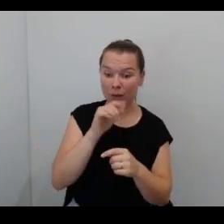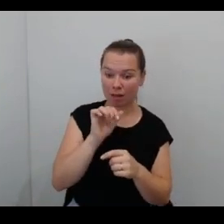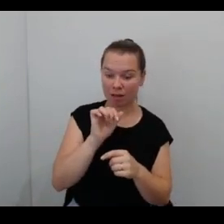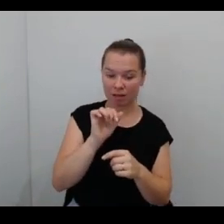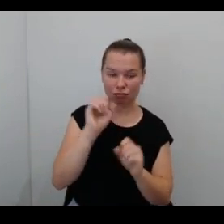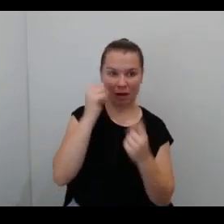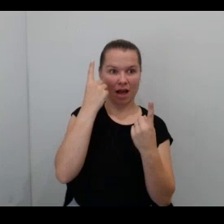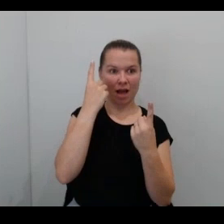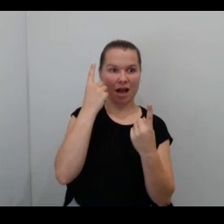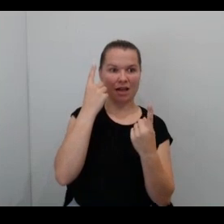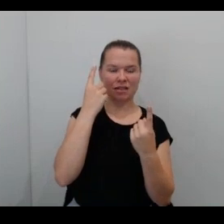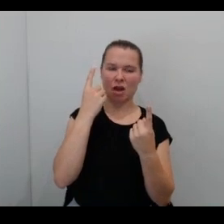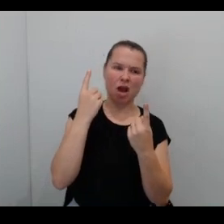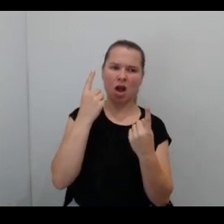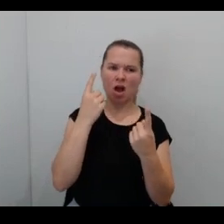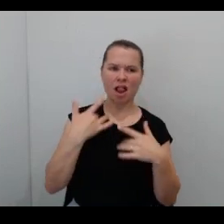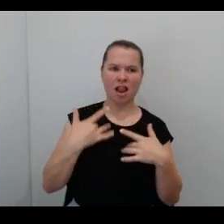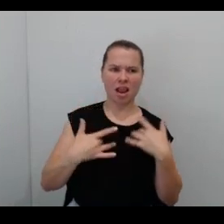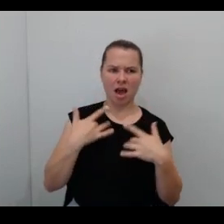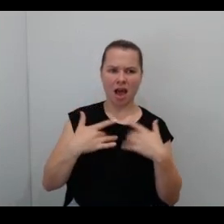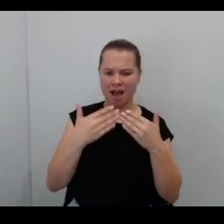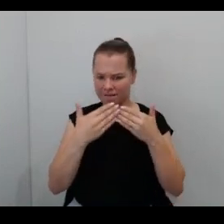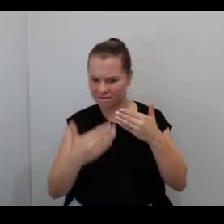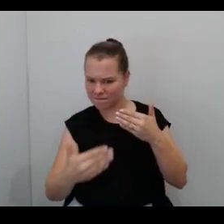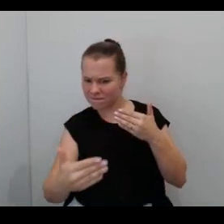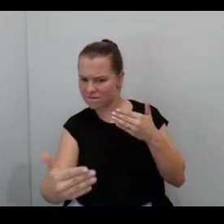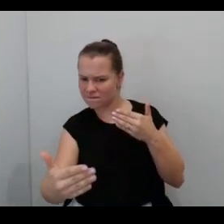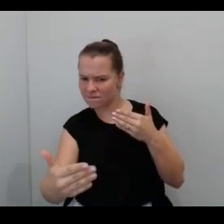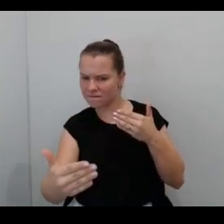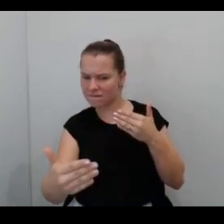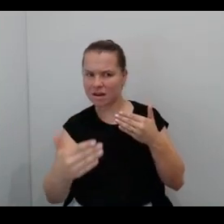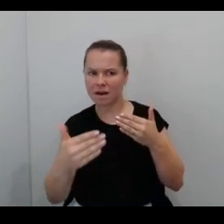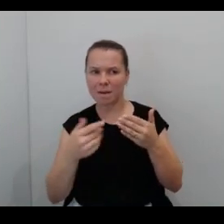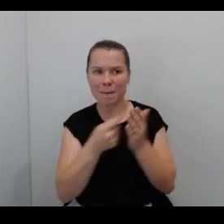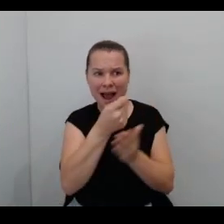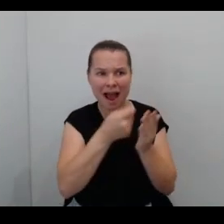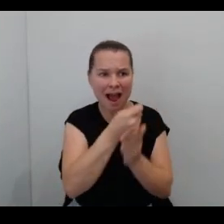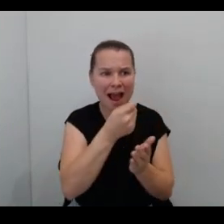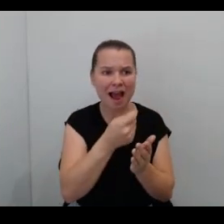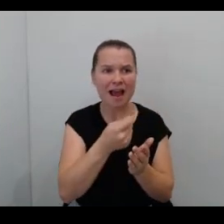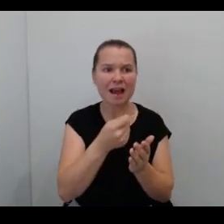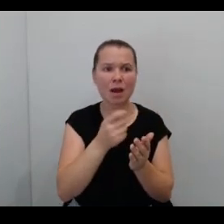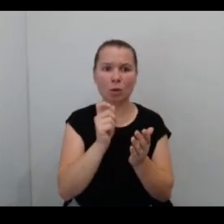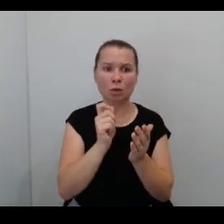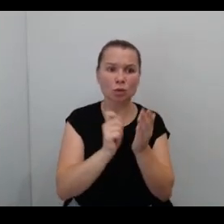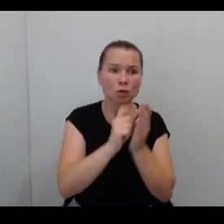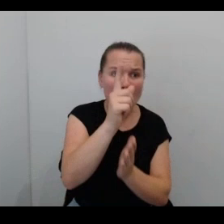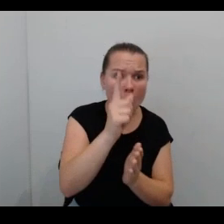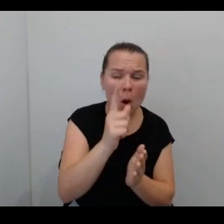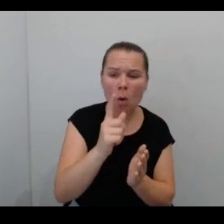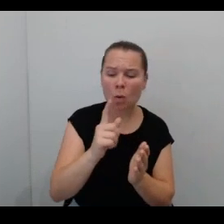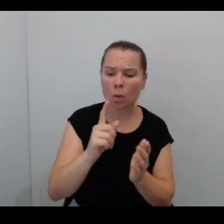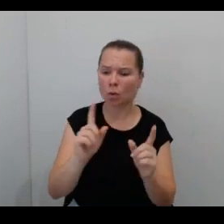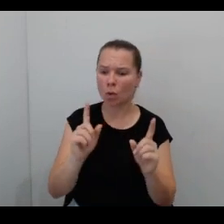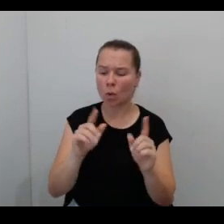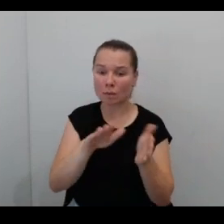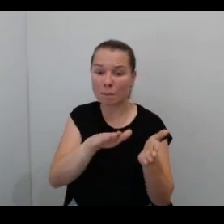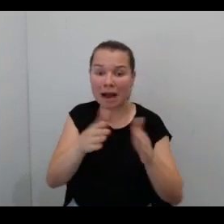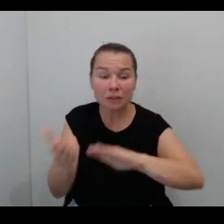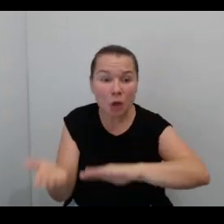and it gets sold on the person or if there's two people at home they're either both dying or going into care.